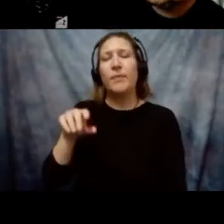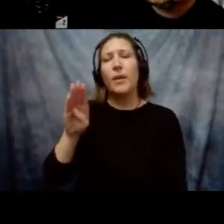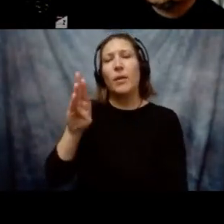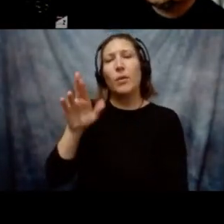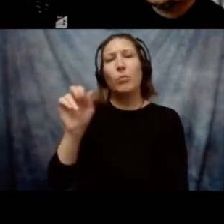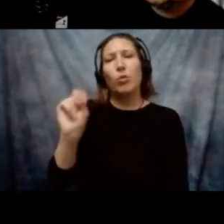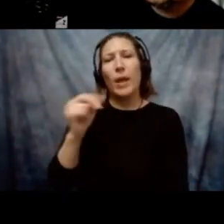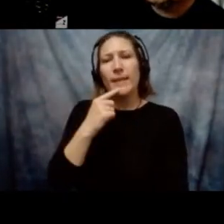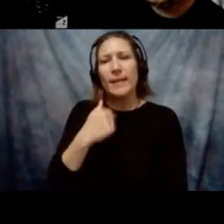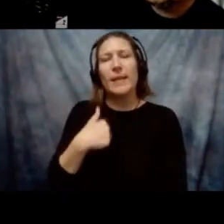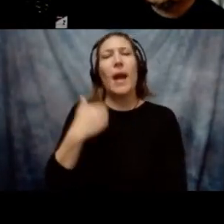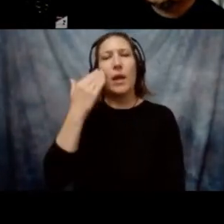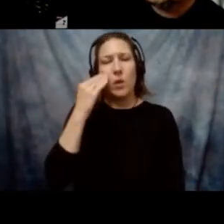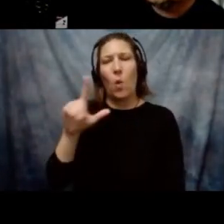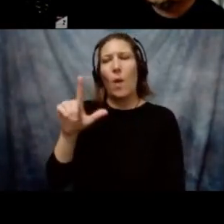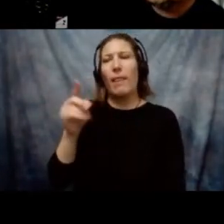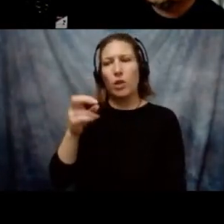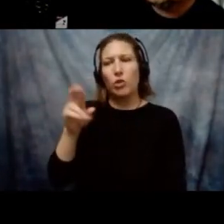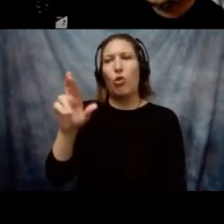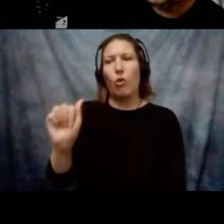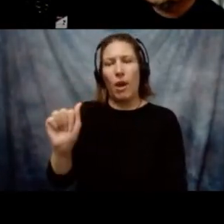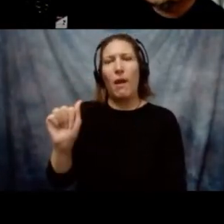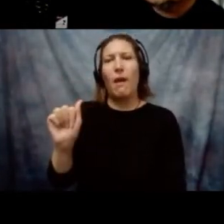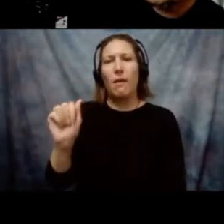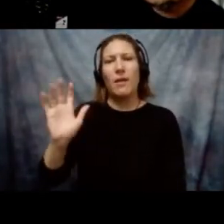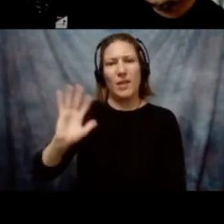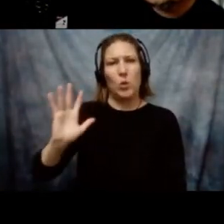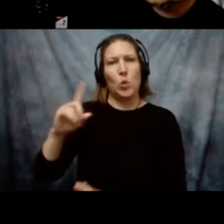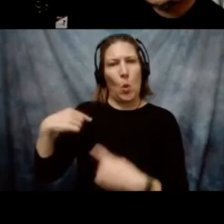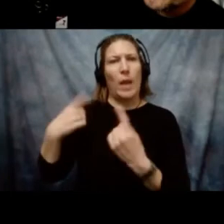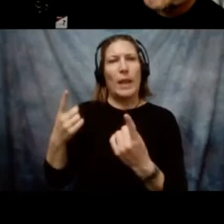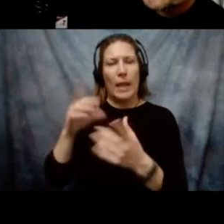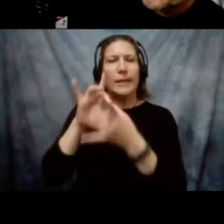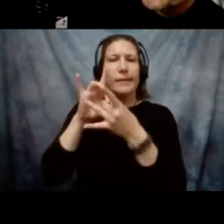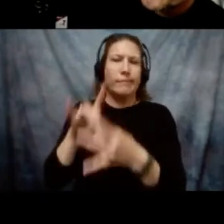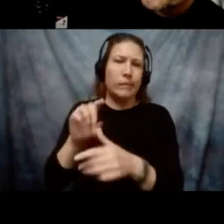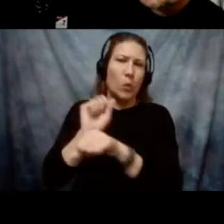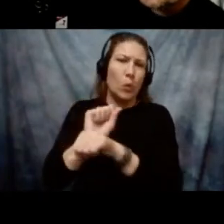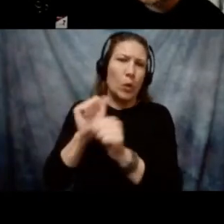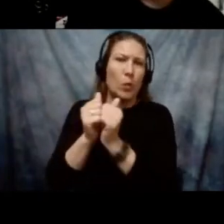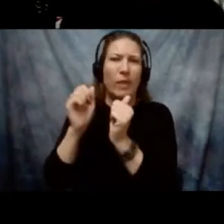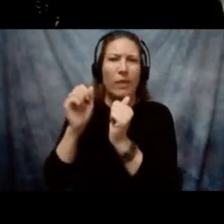i'm not sure haven't used their platform since they were acquired recently i know that